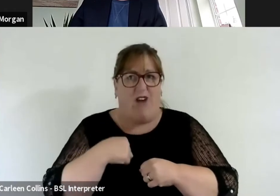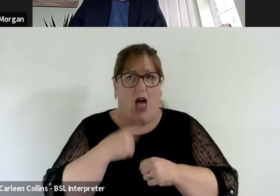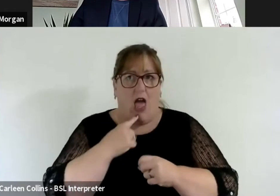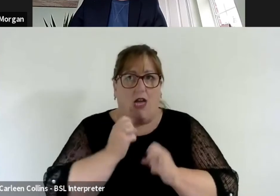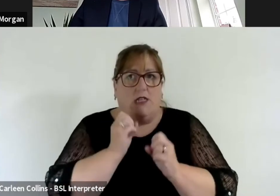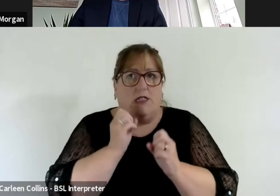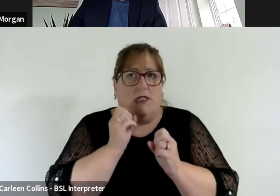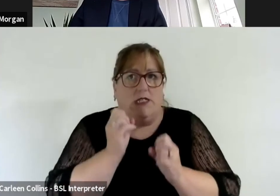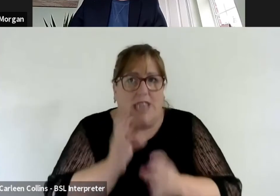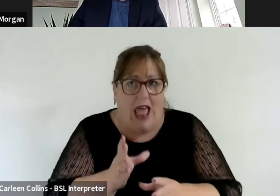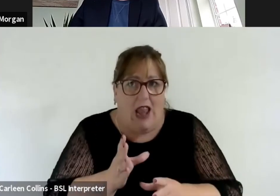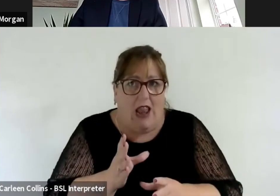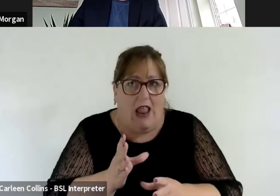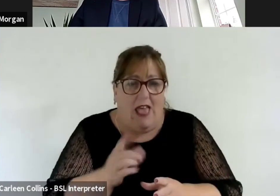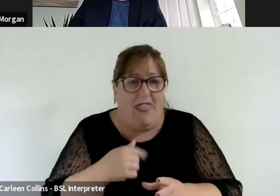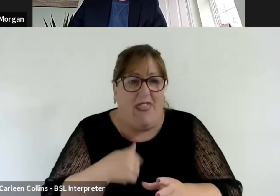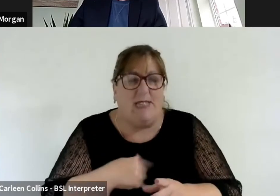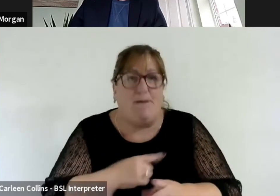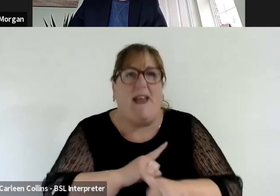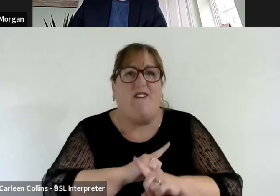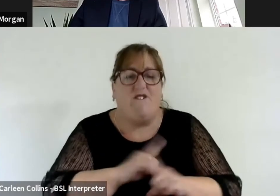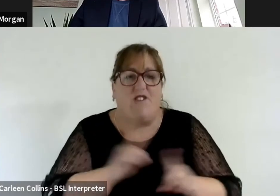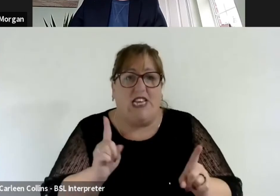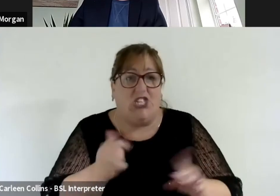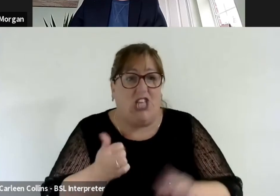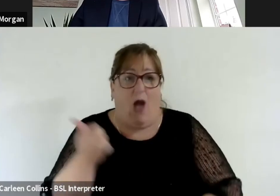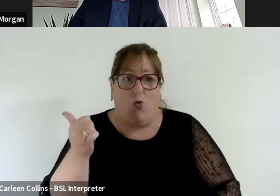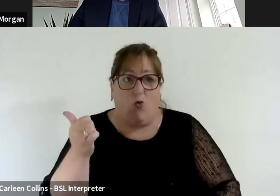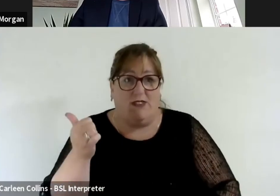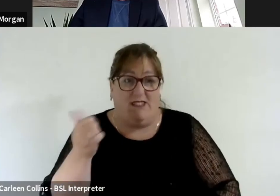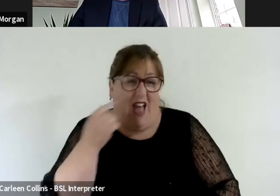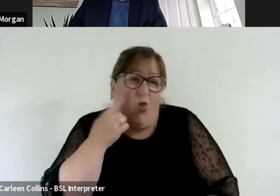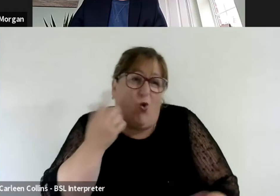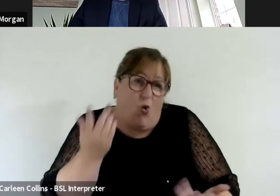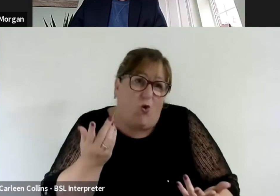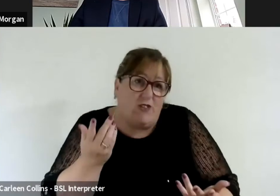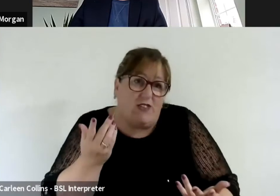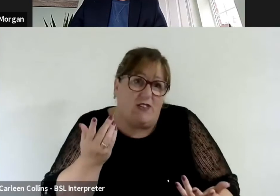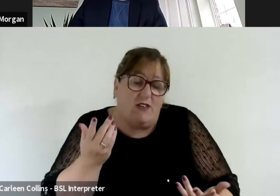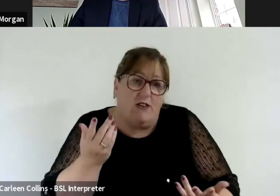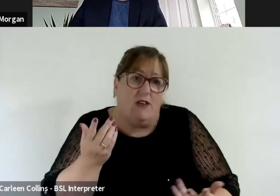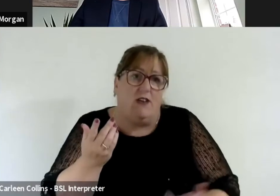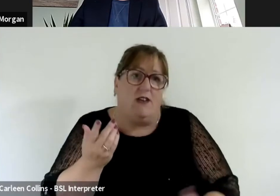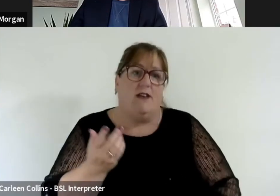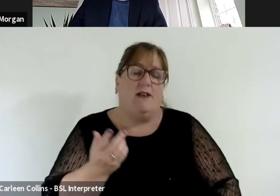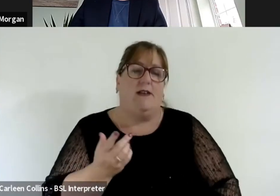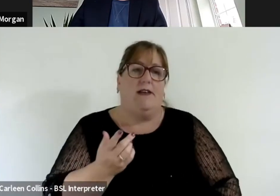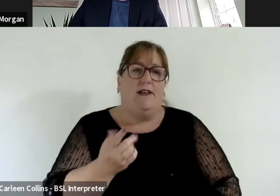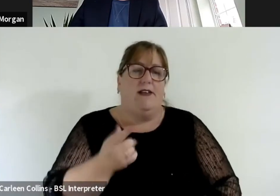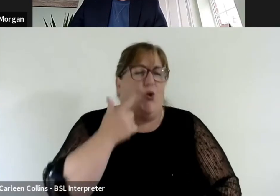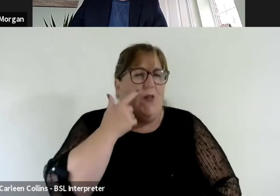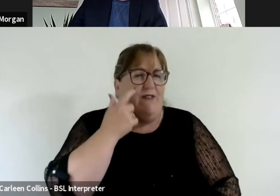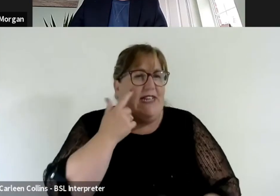Did I share anything about my conditions, no, to be totally honest, I didn't.